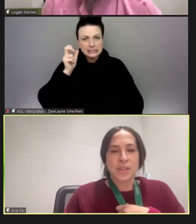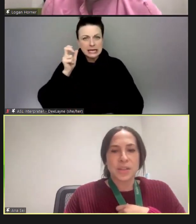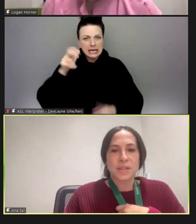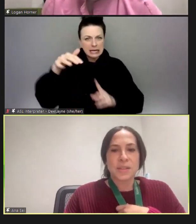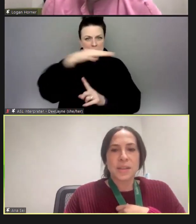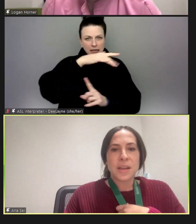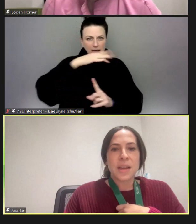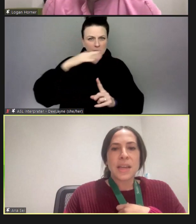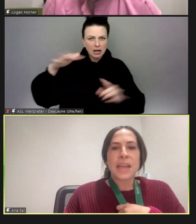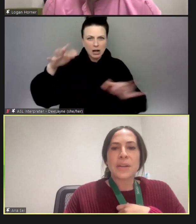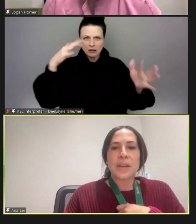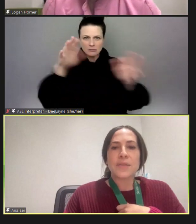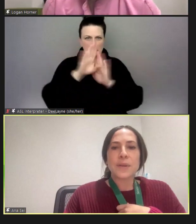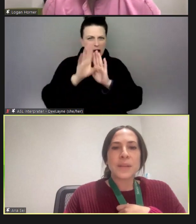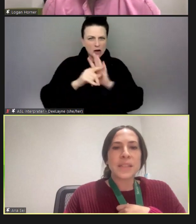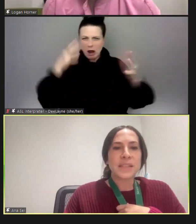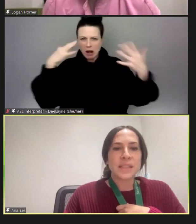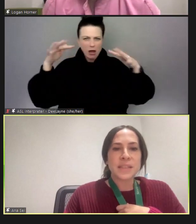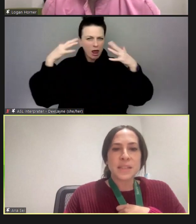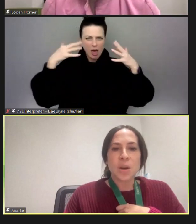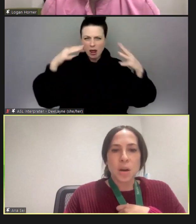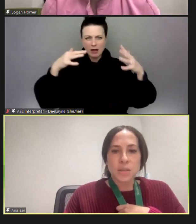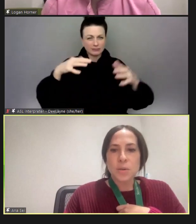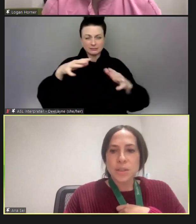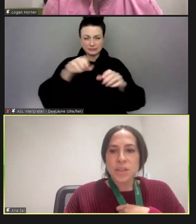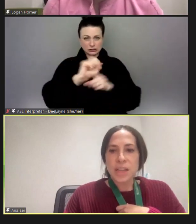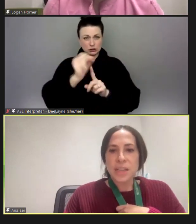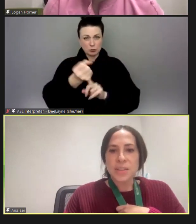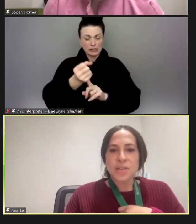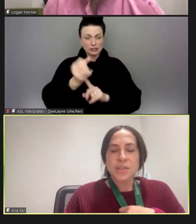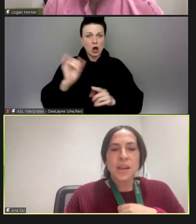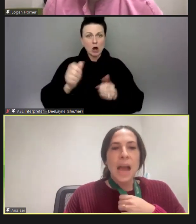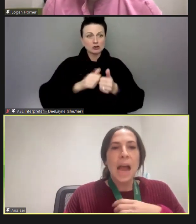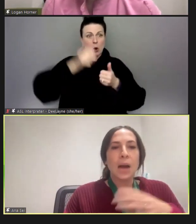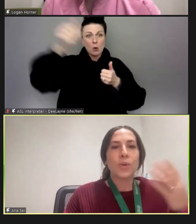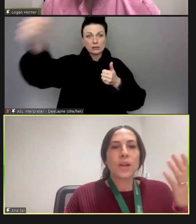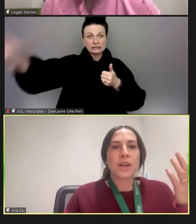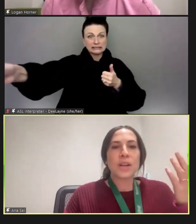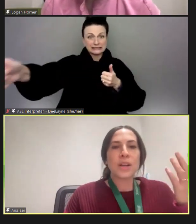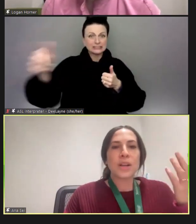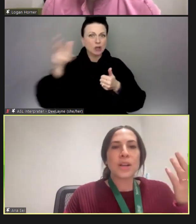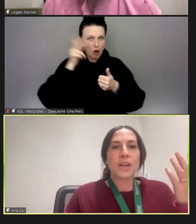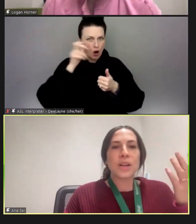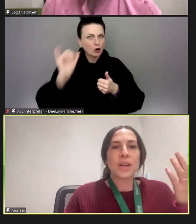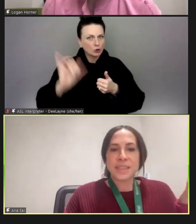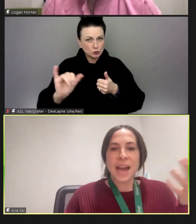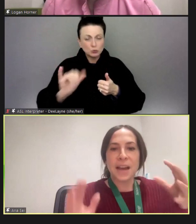situations hearing from a distance is